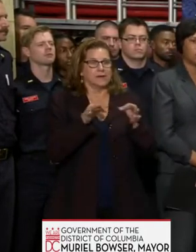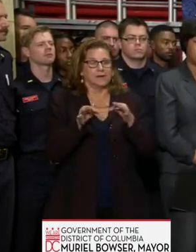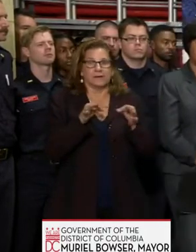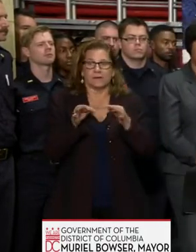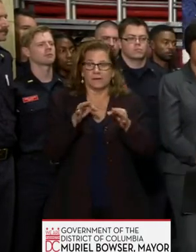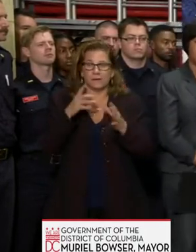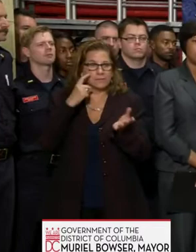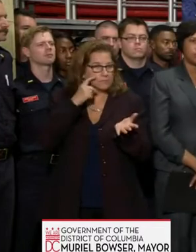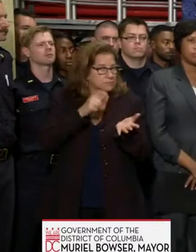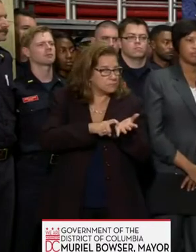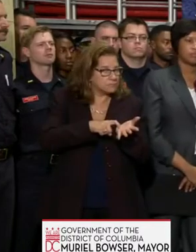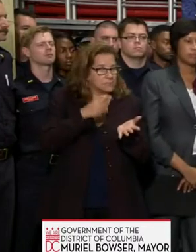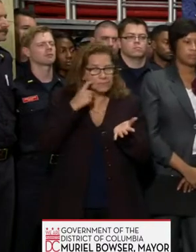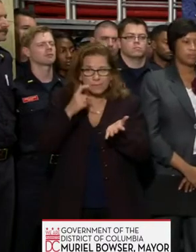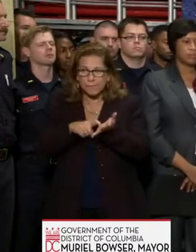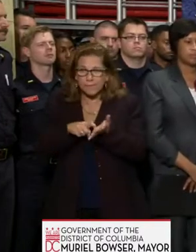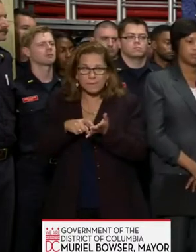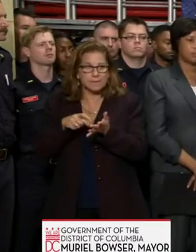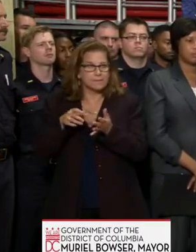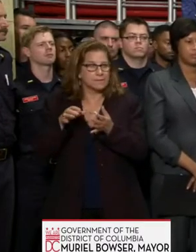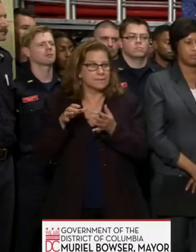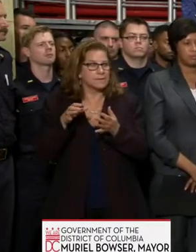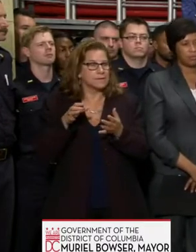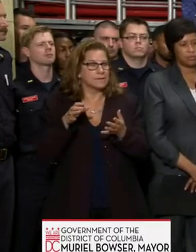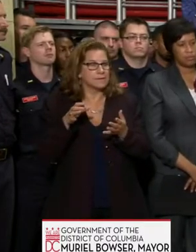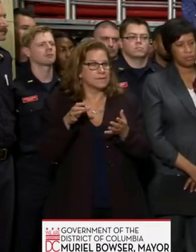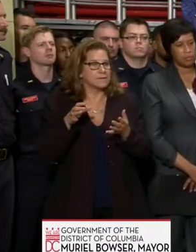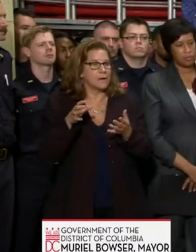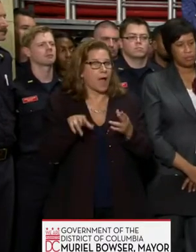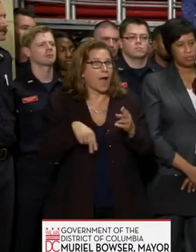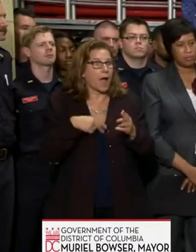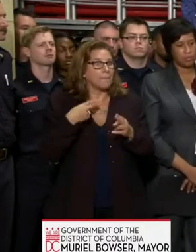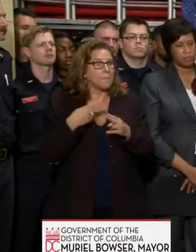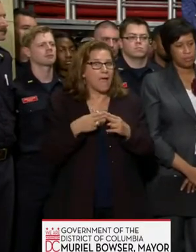ARE MAKING IN CASE THE HURRICANE HITS US BUT ALSO AGAIN IT IS